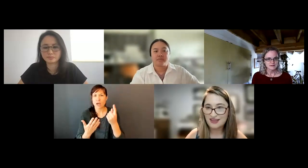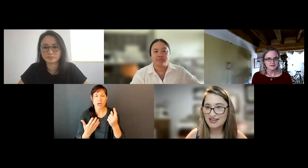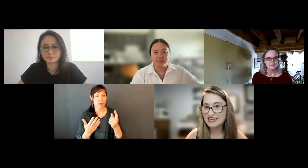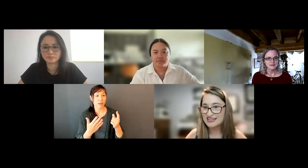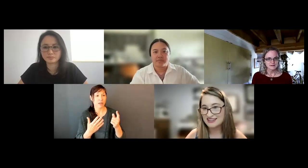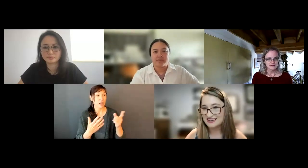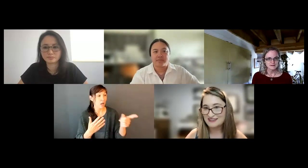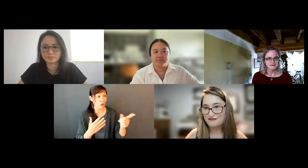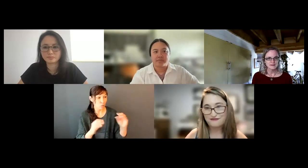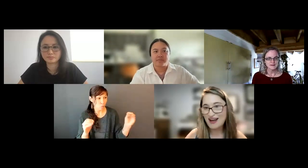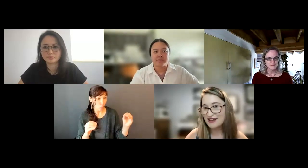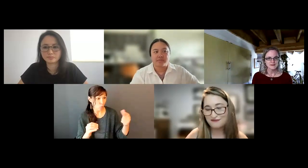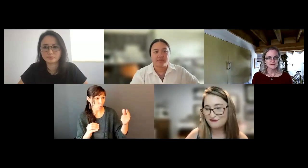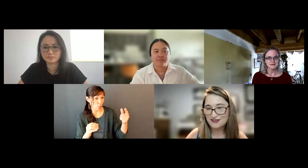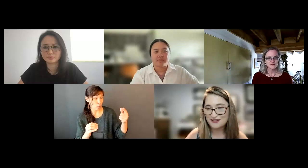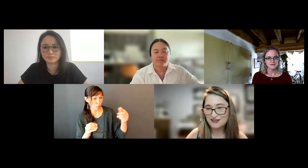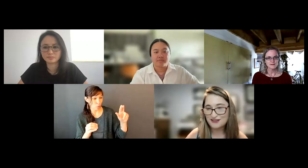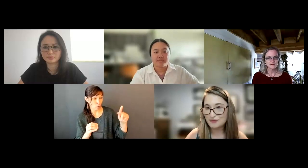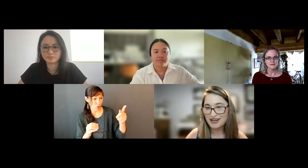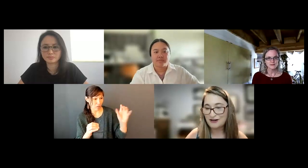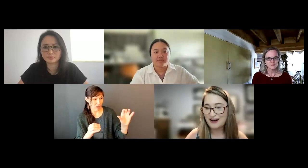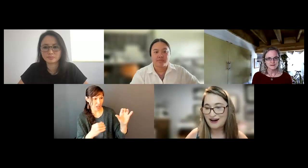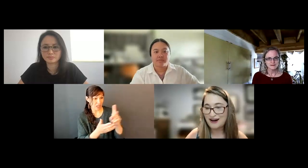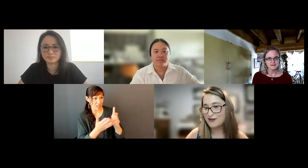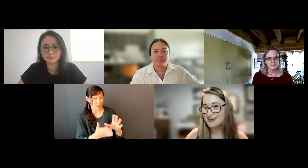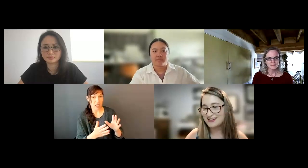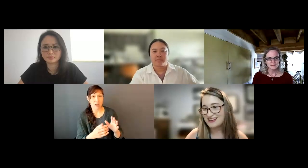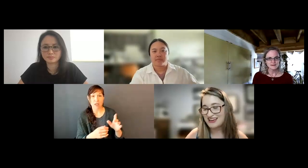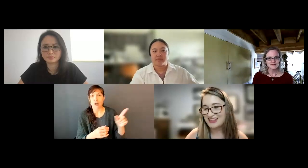and they needed five social media graphics a week